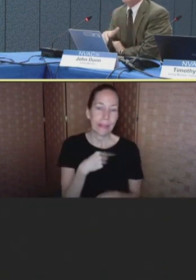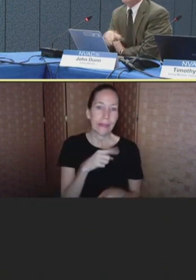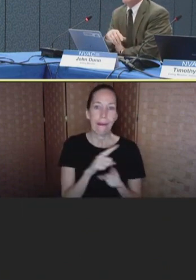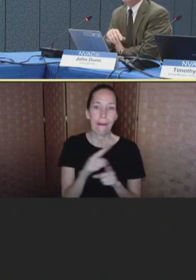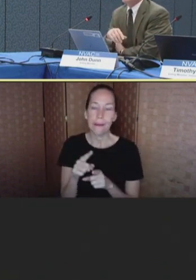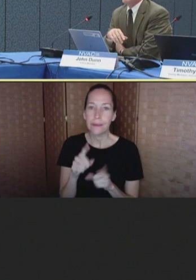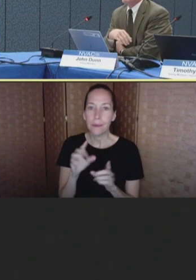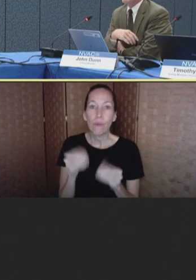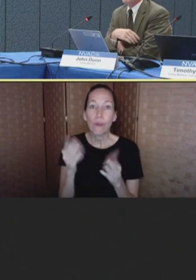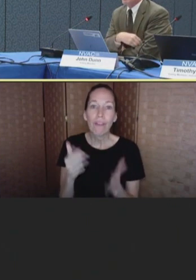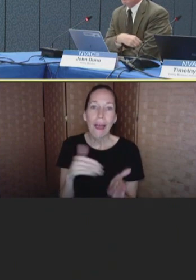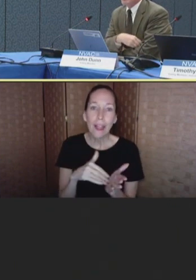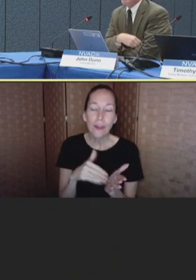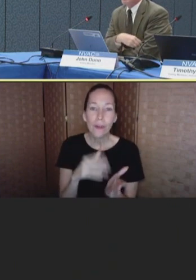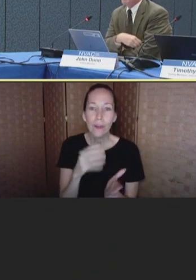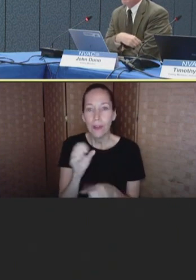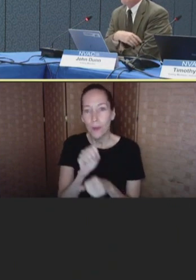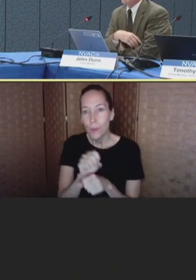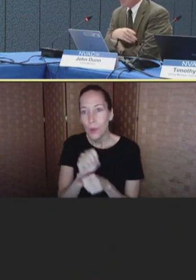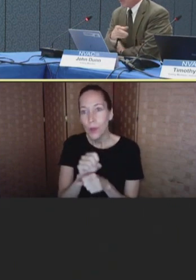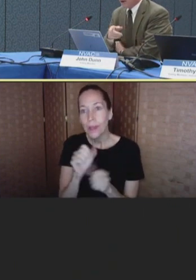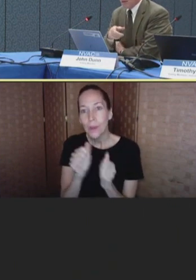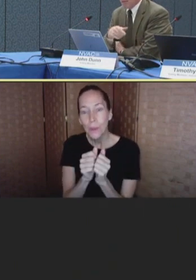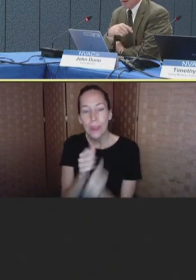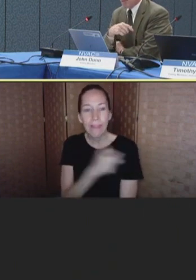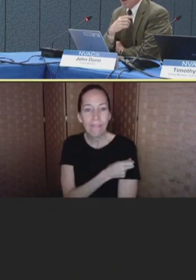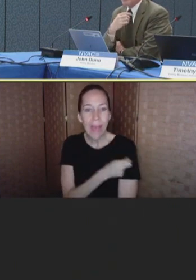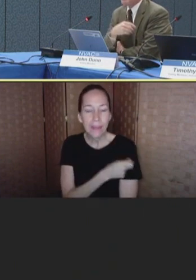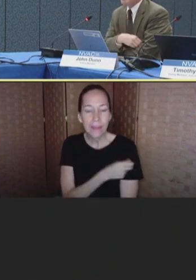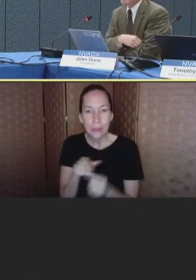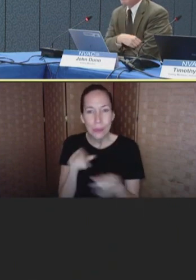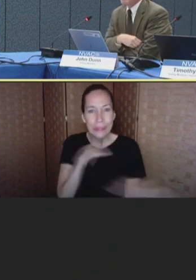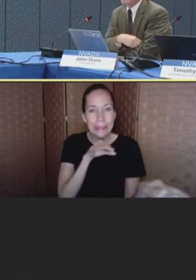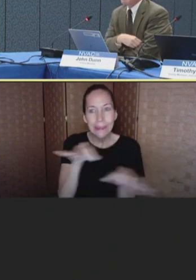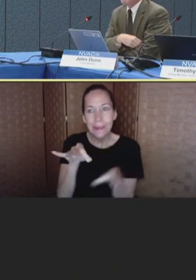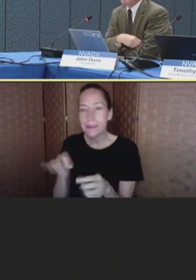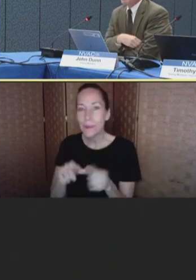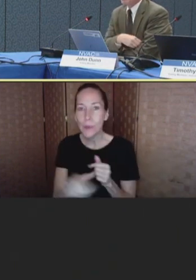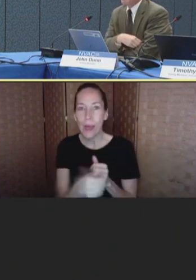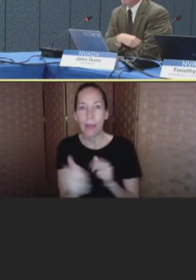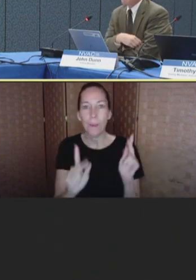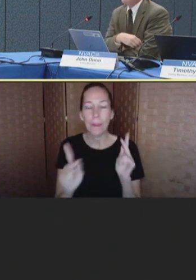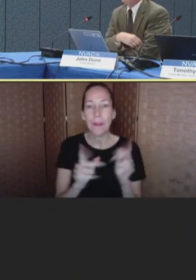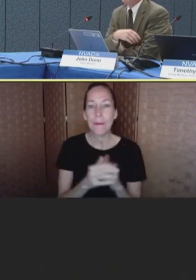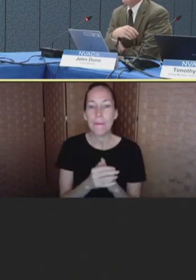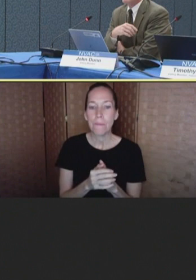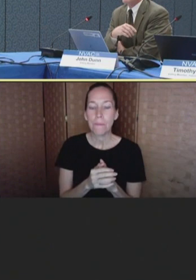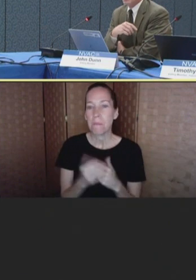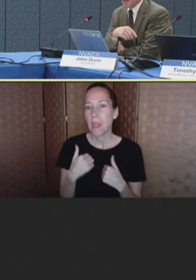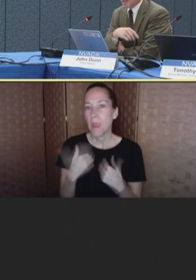in the vaccine space to convey to others. I wanted to just get some of your opinions on this.